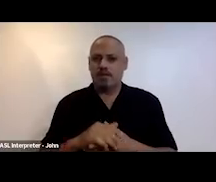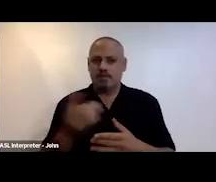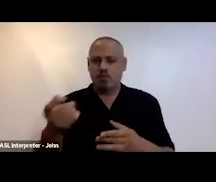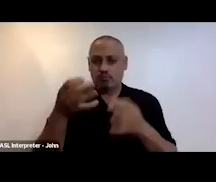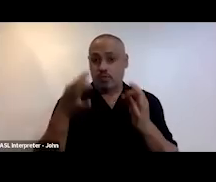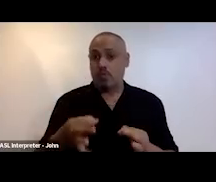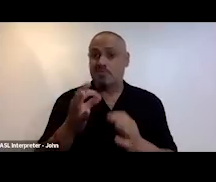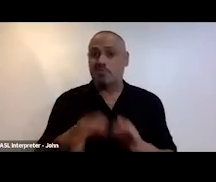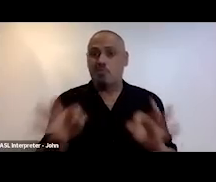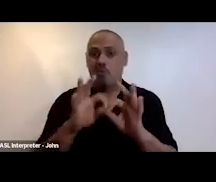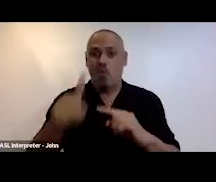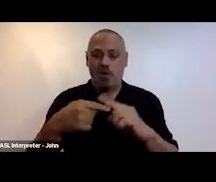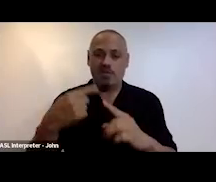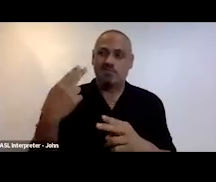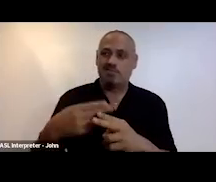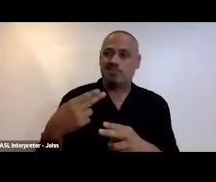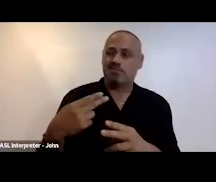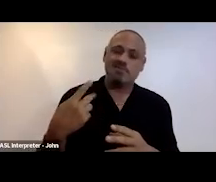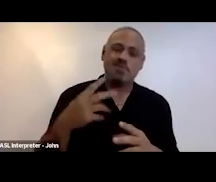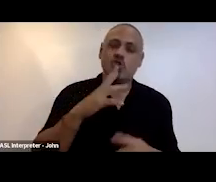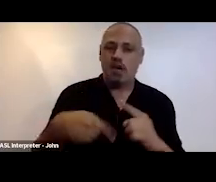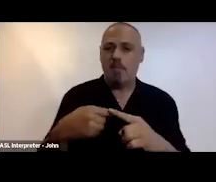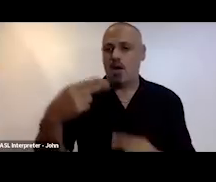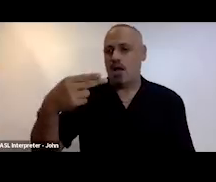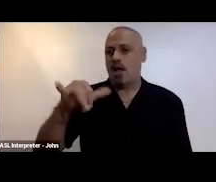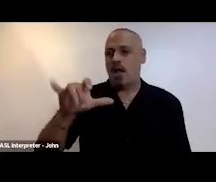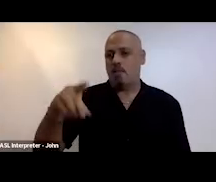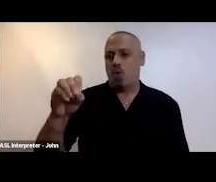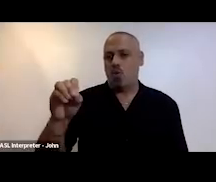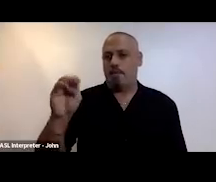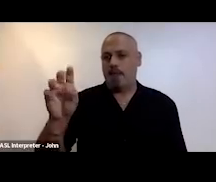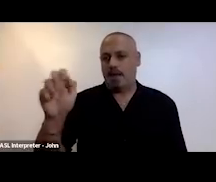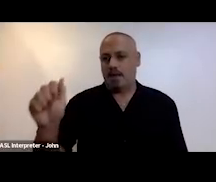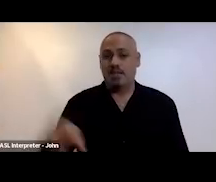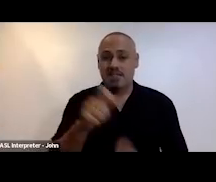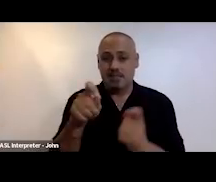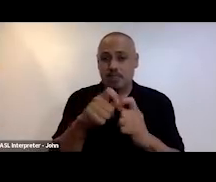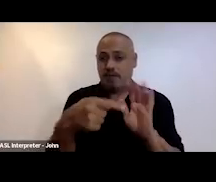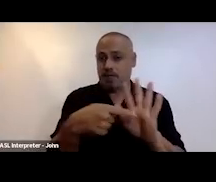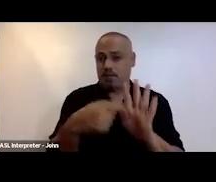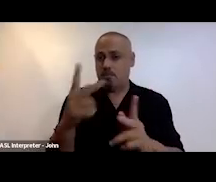when we talk about hypomania. You'll see why. Some of the specific symptoms that people may experience